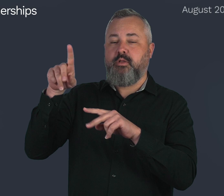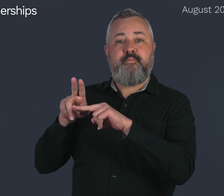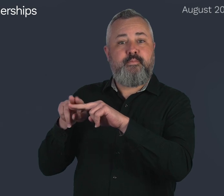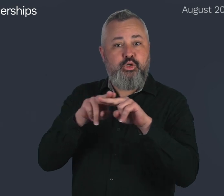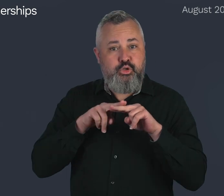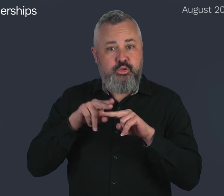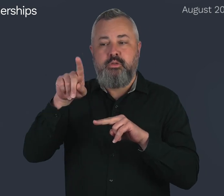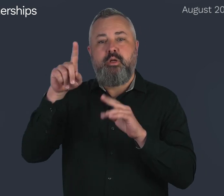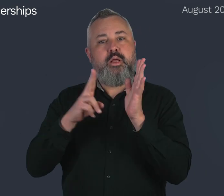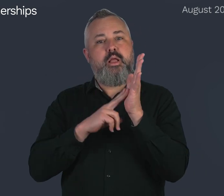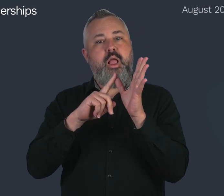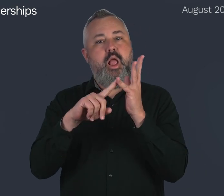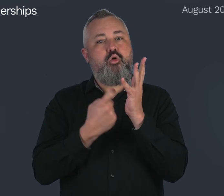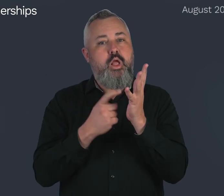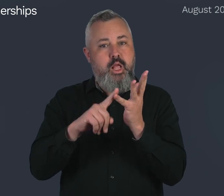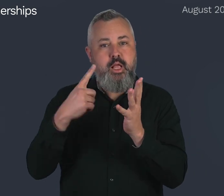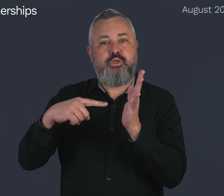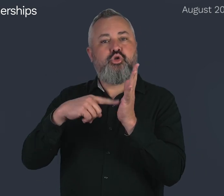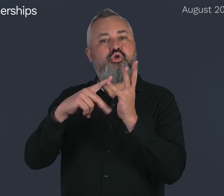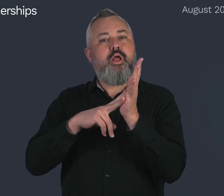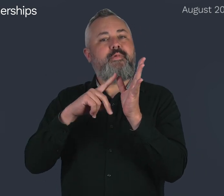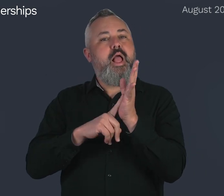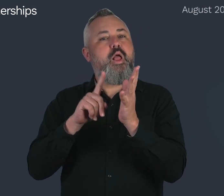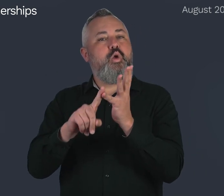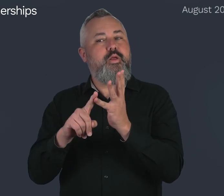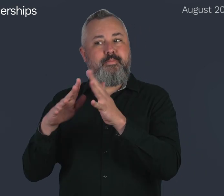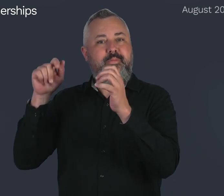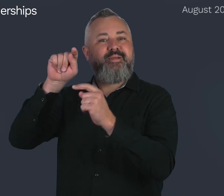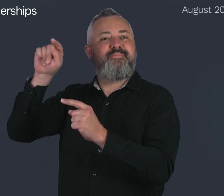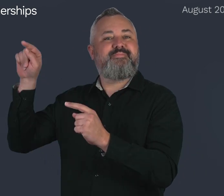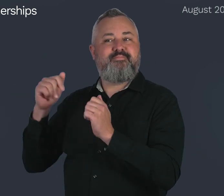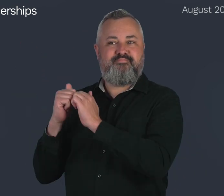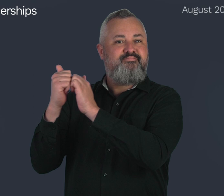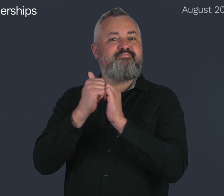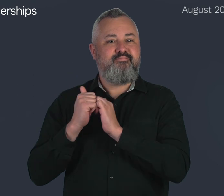of Fiji, Nauru and Tuvalu.